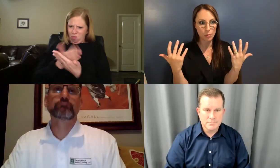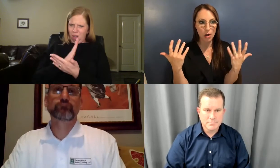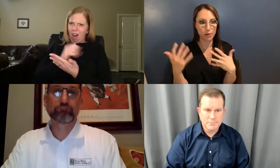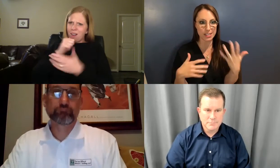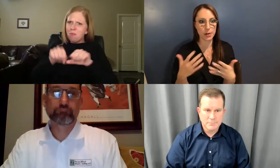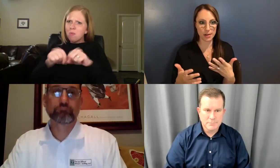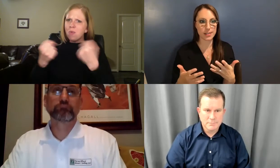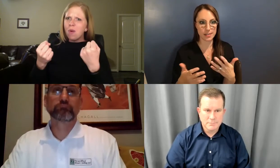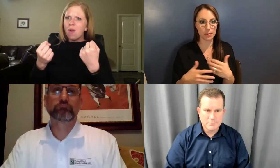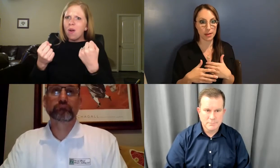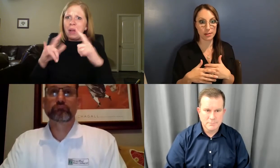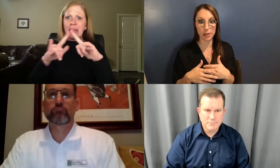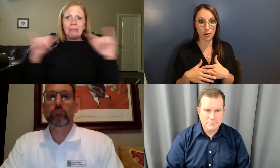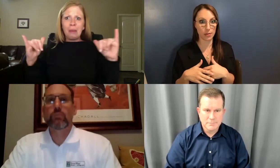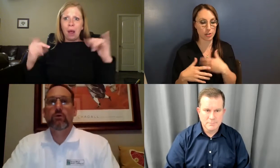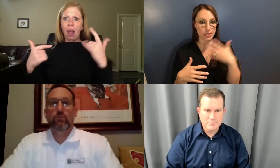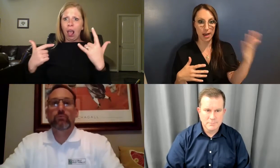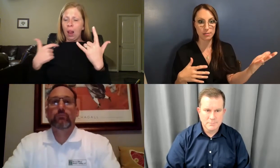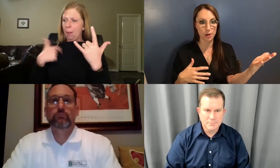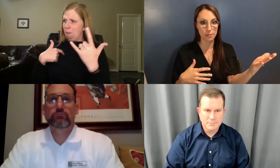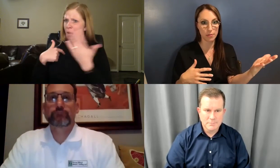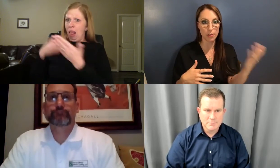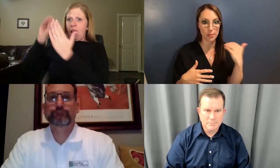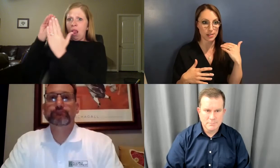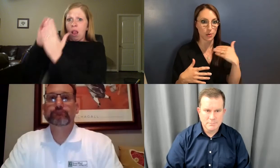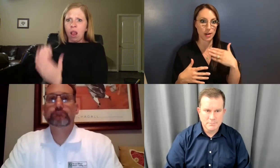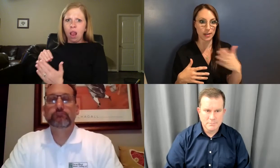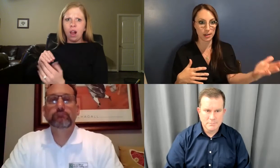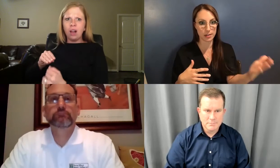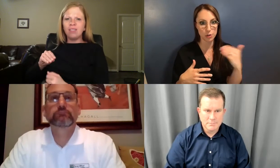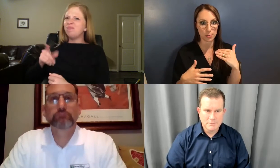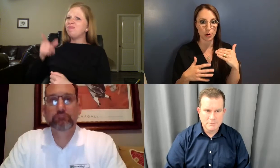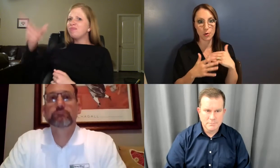while they're experiencing something. They just had their father passed away and they need an interpreter